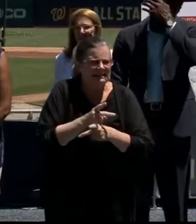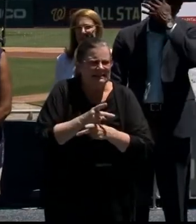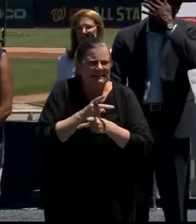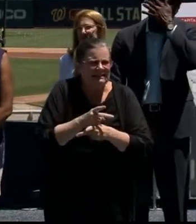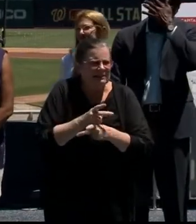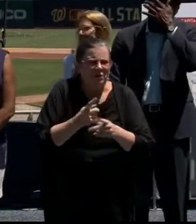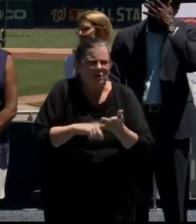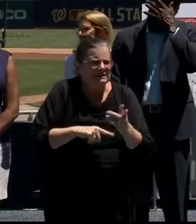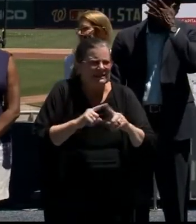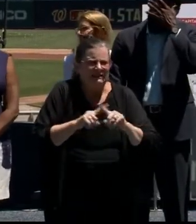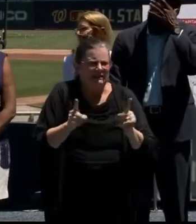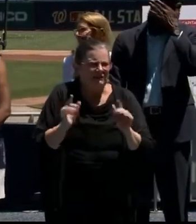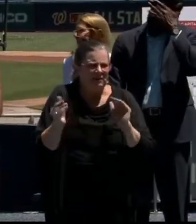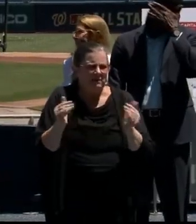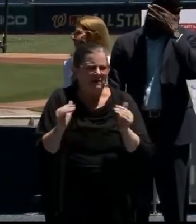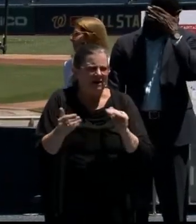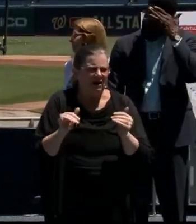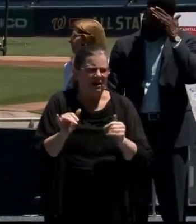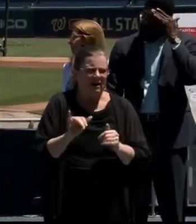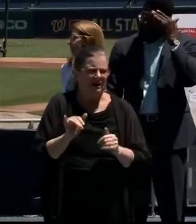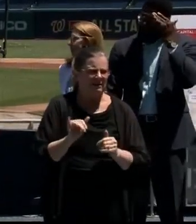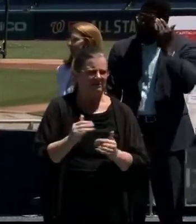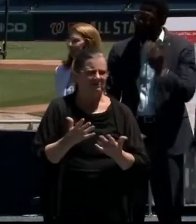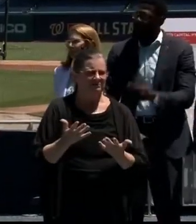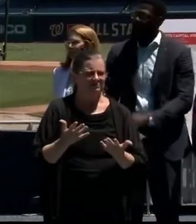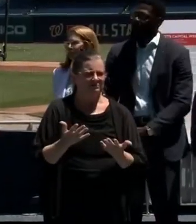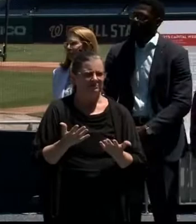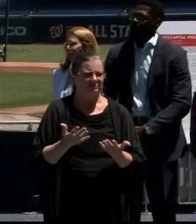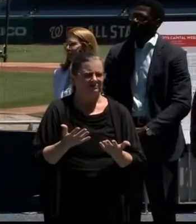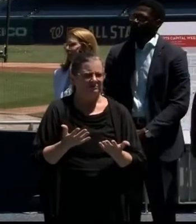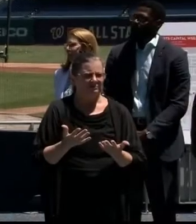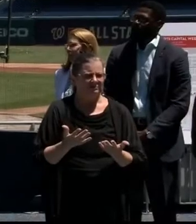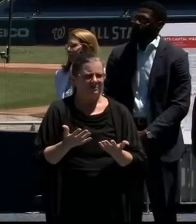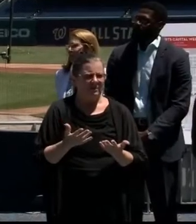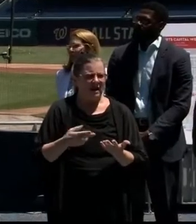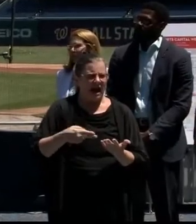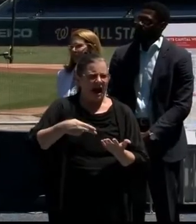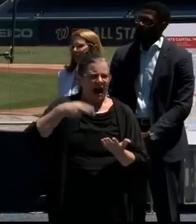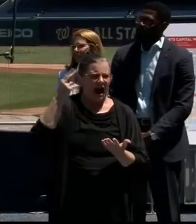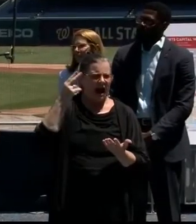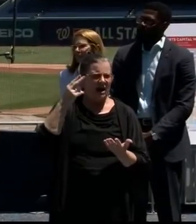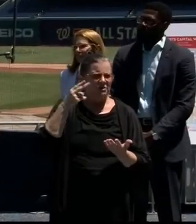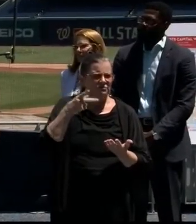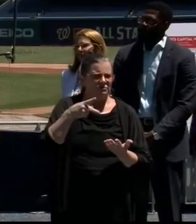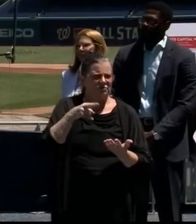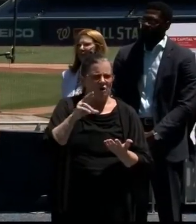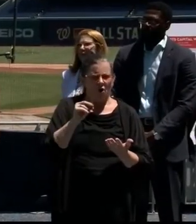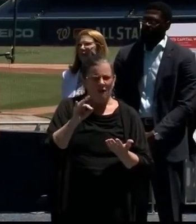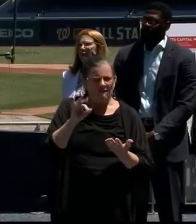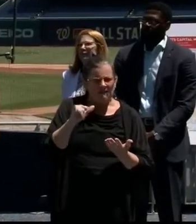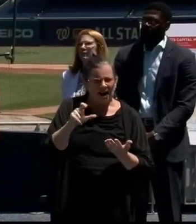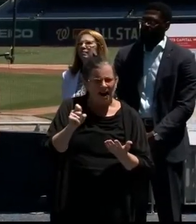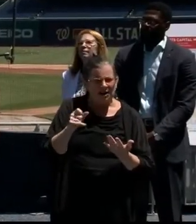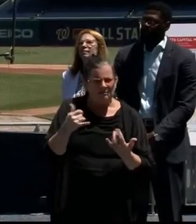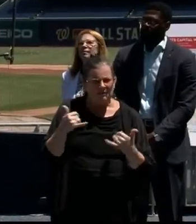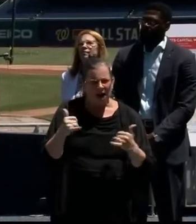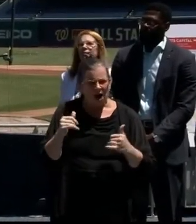THROUGH FROM A LOGISTICAL PRECAUTION STANDPOINT HOW THIS IS DIFFERENT FROM SAY A HIGH PROFILE PLAYOFF GAME FOR THE